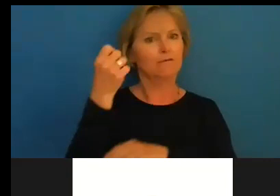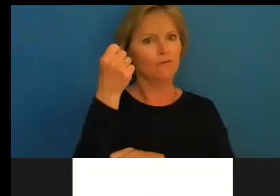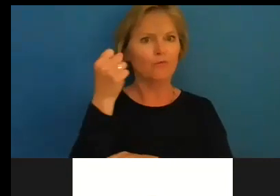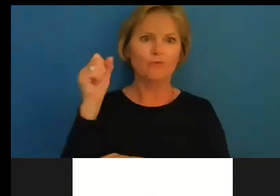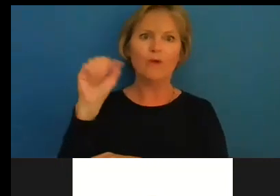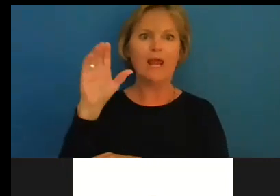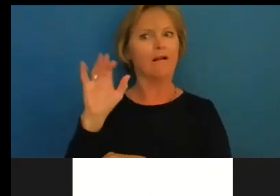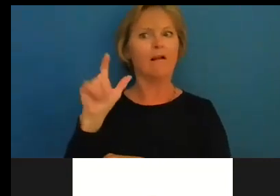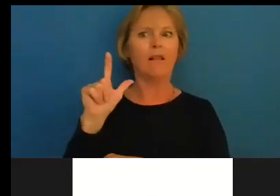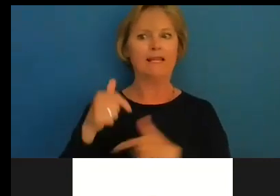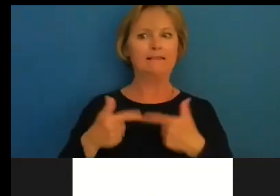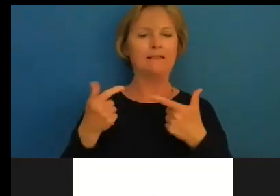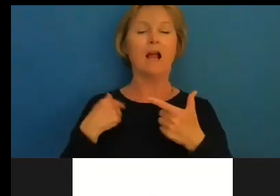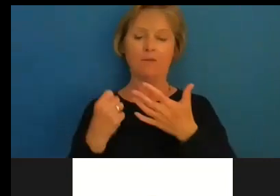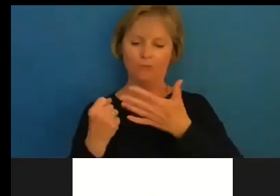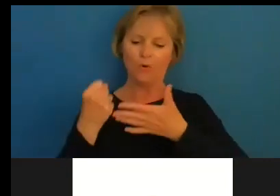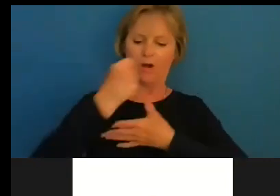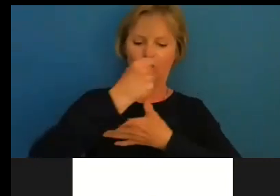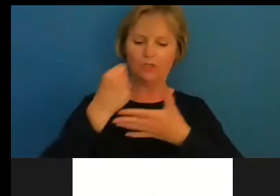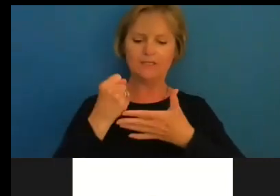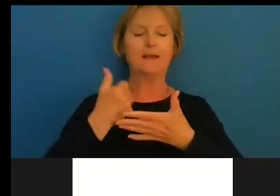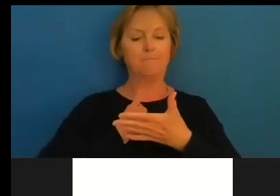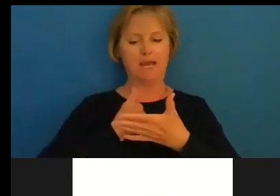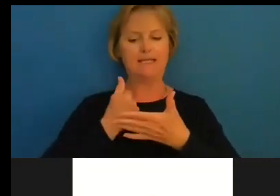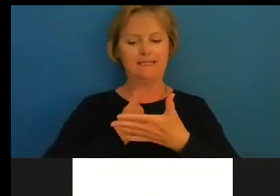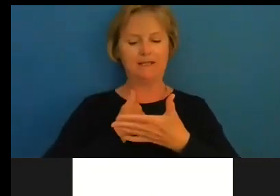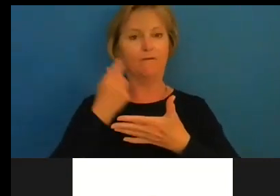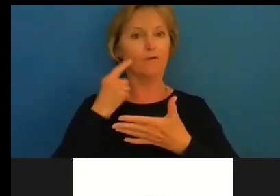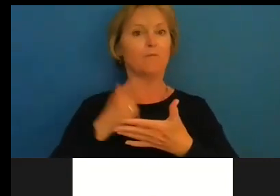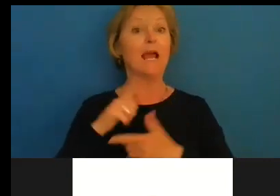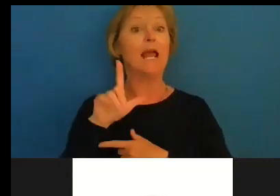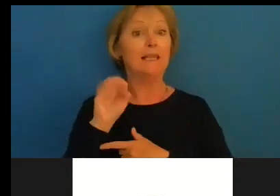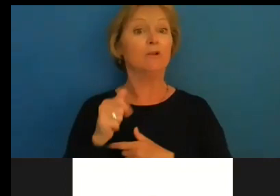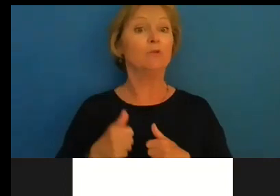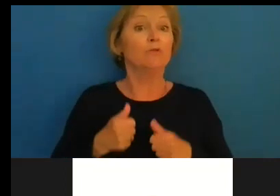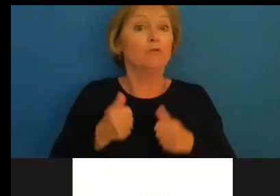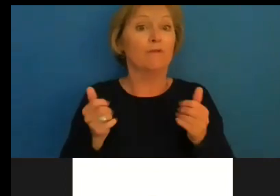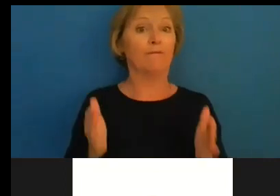I'm literally prioritizing myself for my literal survival, right?